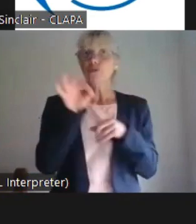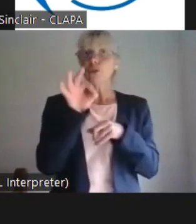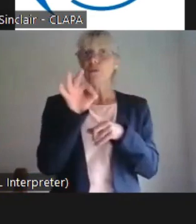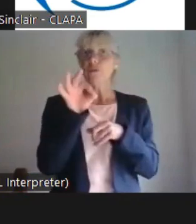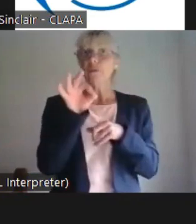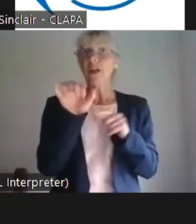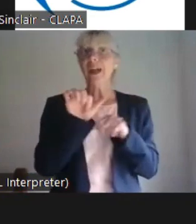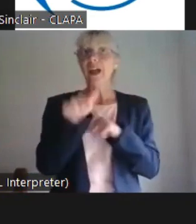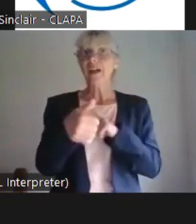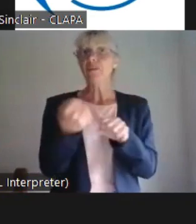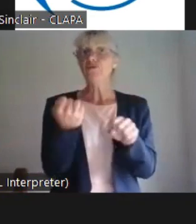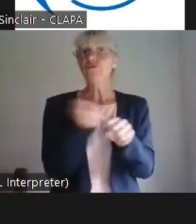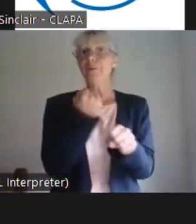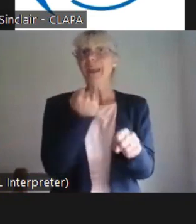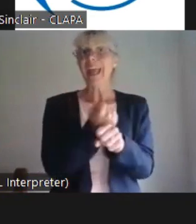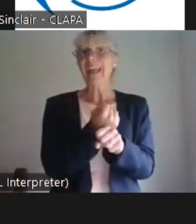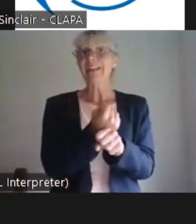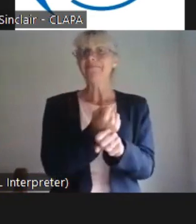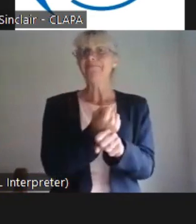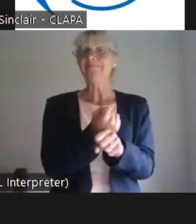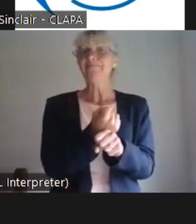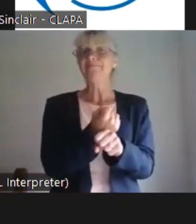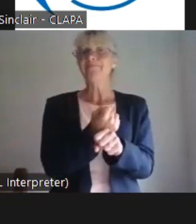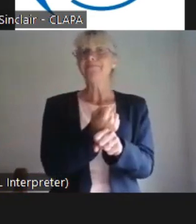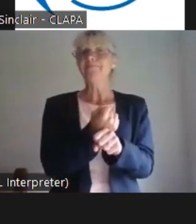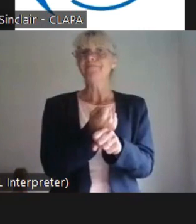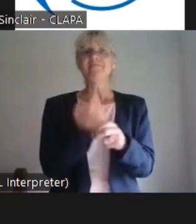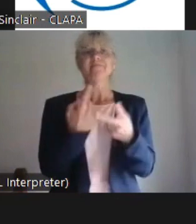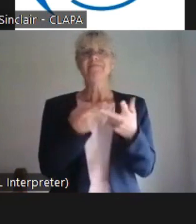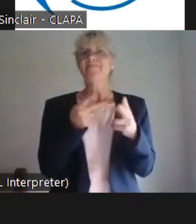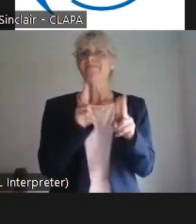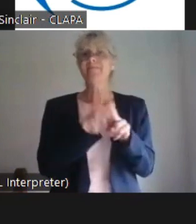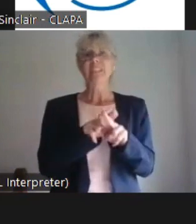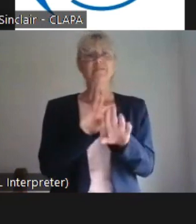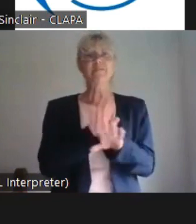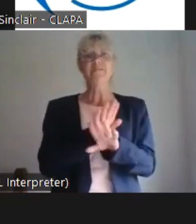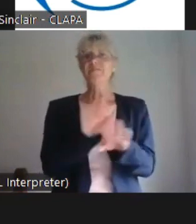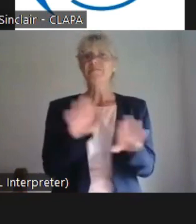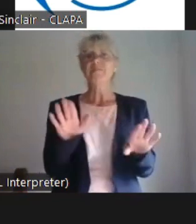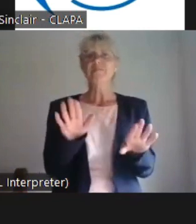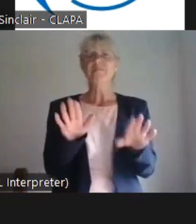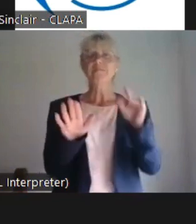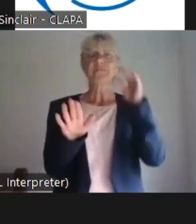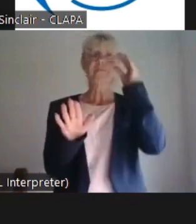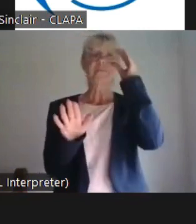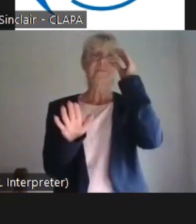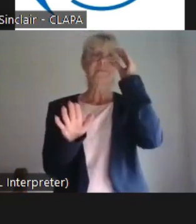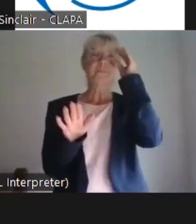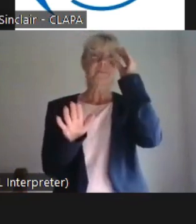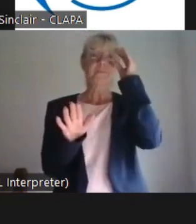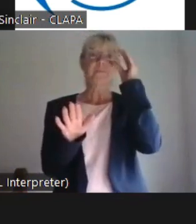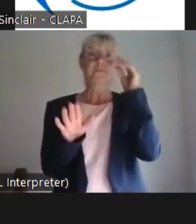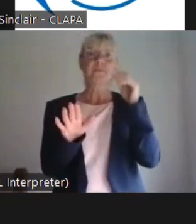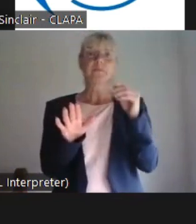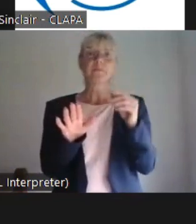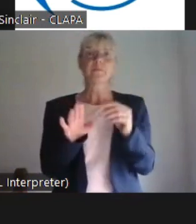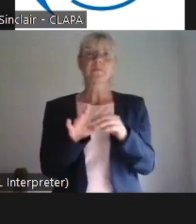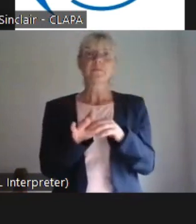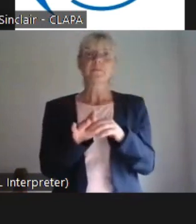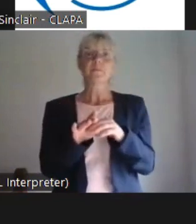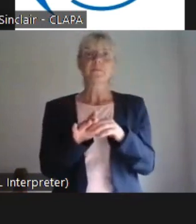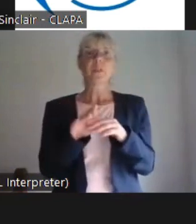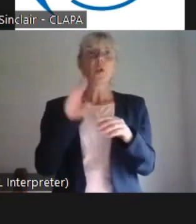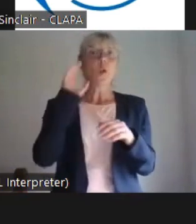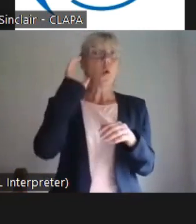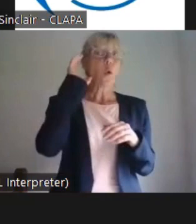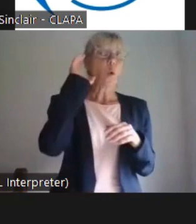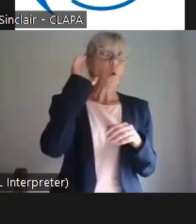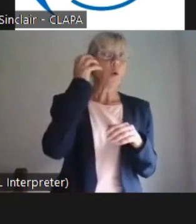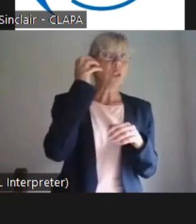if not then at that stage there would be a joint discussion with the audiologists the parents and